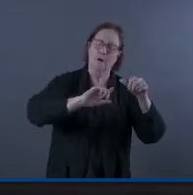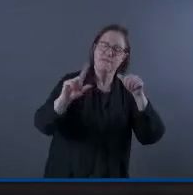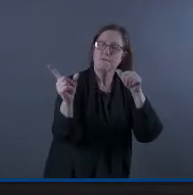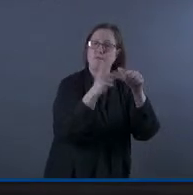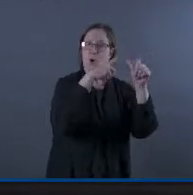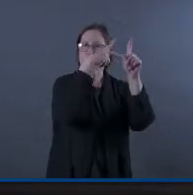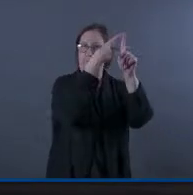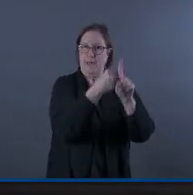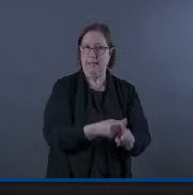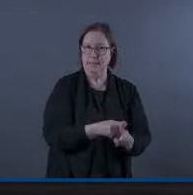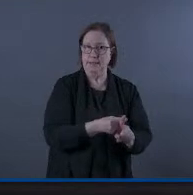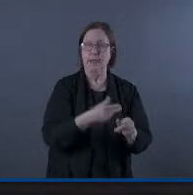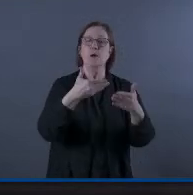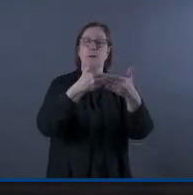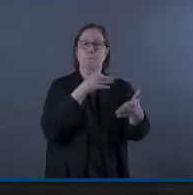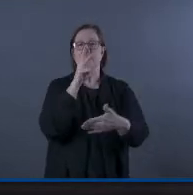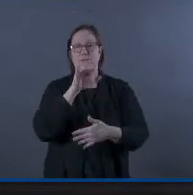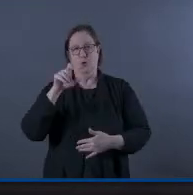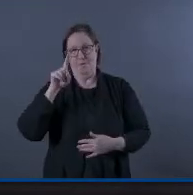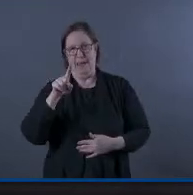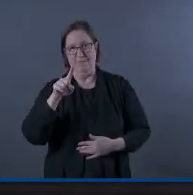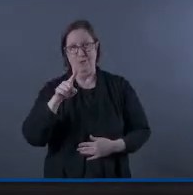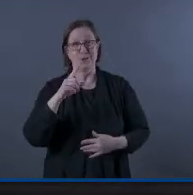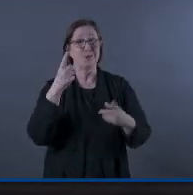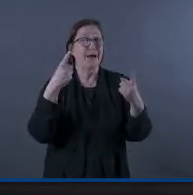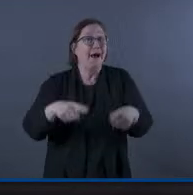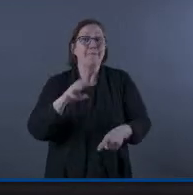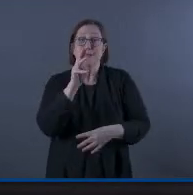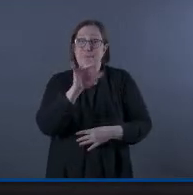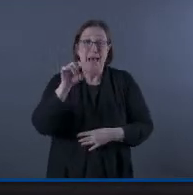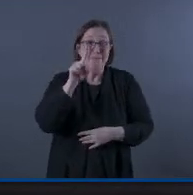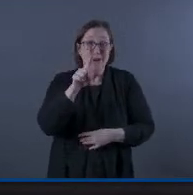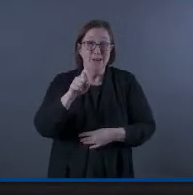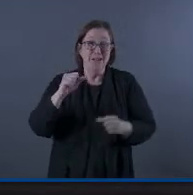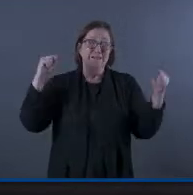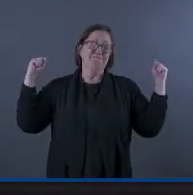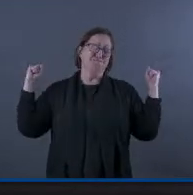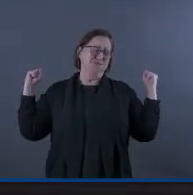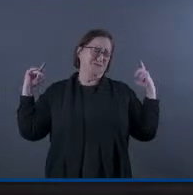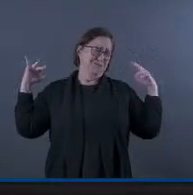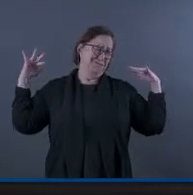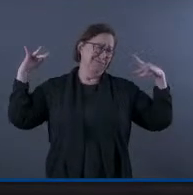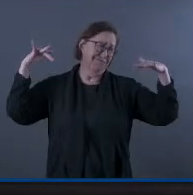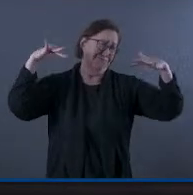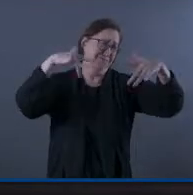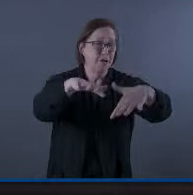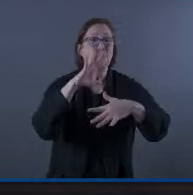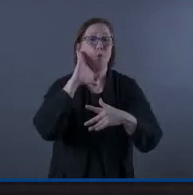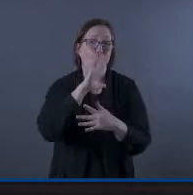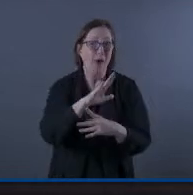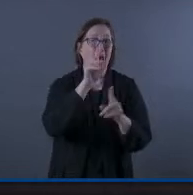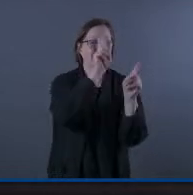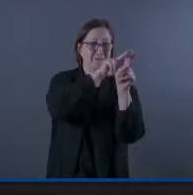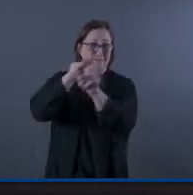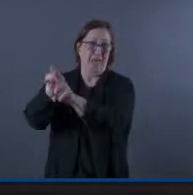The next question is for Dr. Bochsler, why is it so difficult to get through to the PeaceHealth clinic to make appointments?